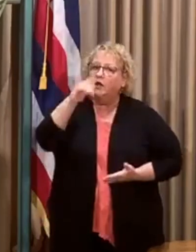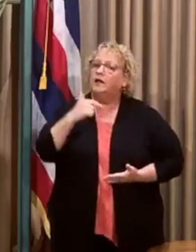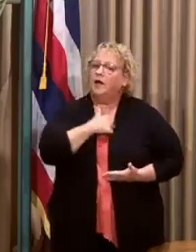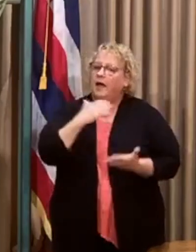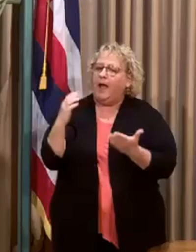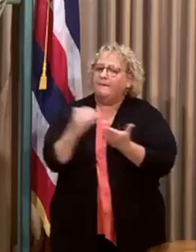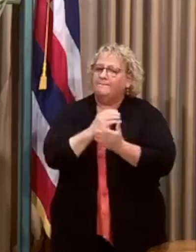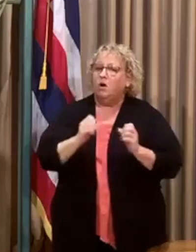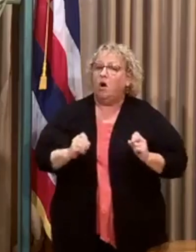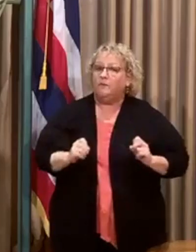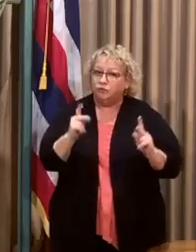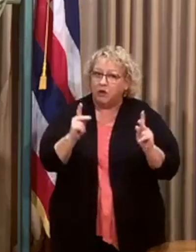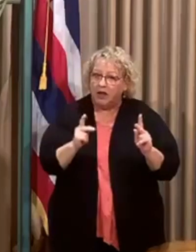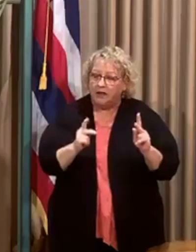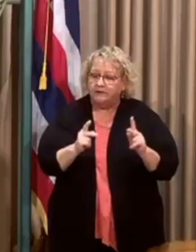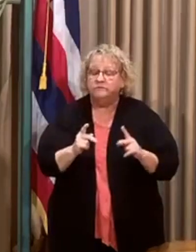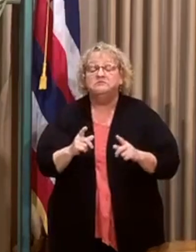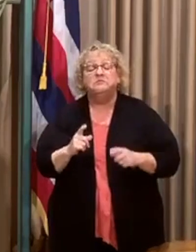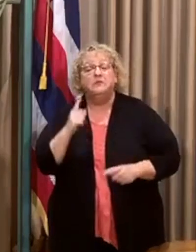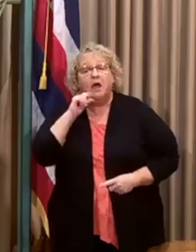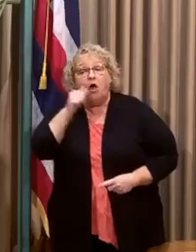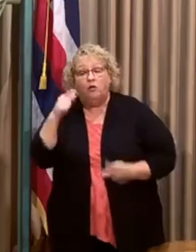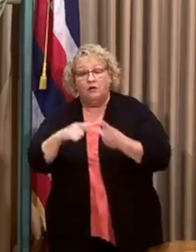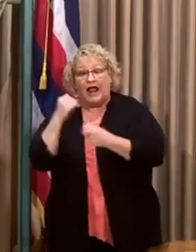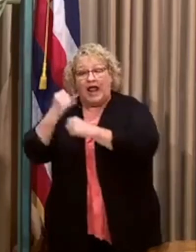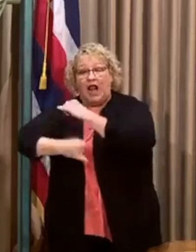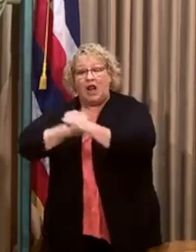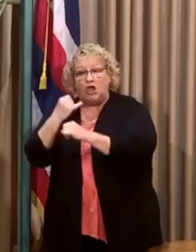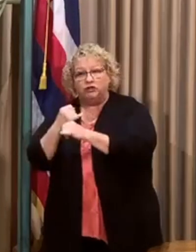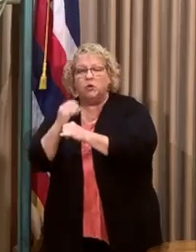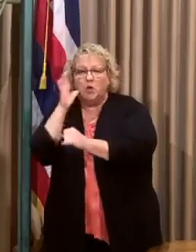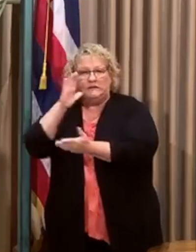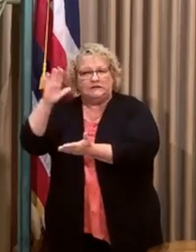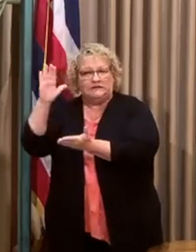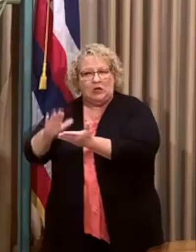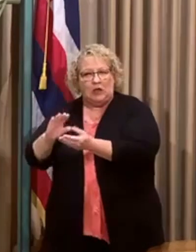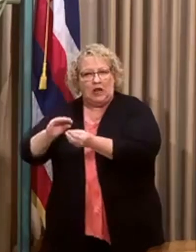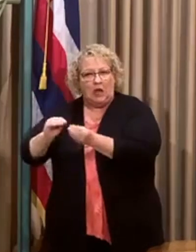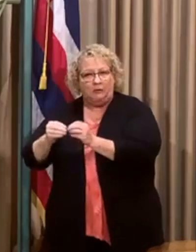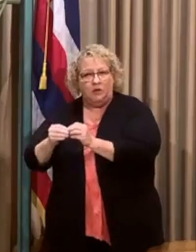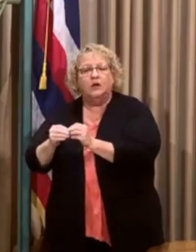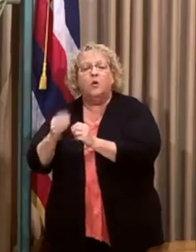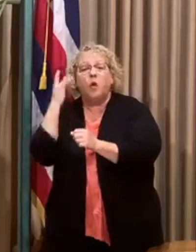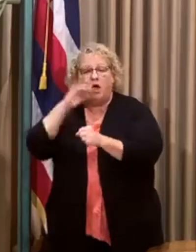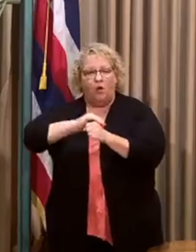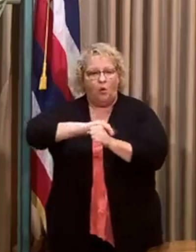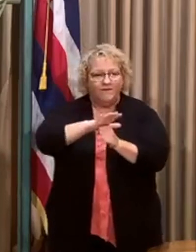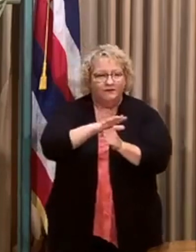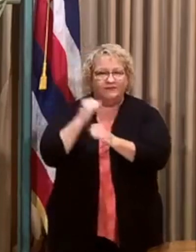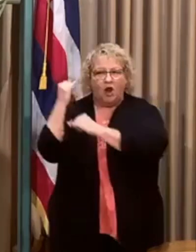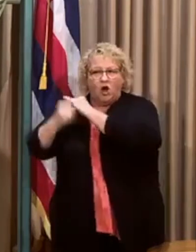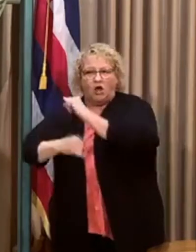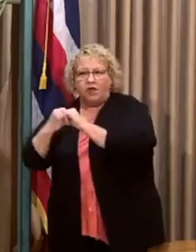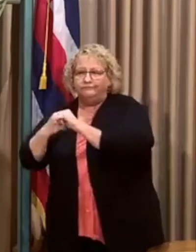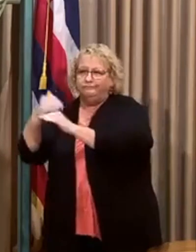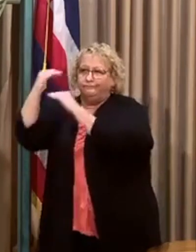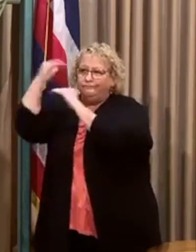We think international enrollment will be down, both because of the COVID situation, restrictions on travel